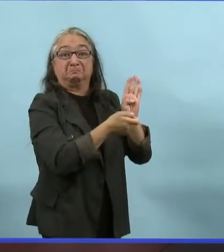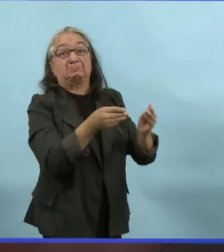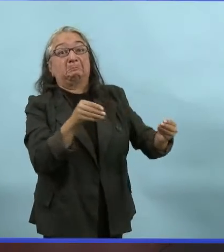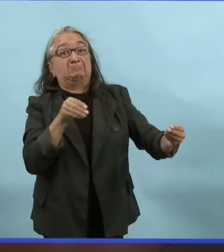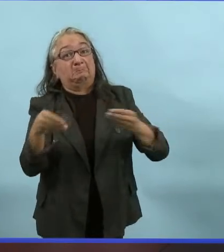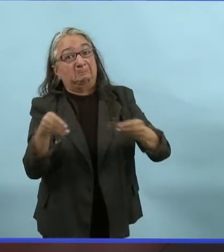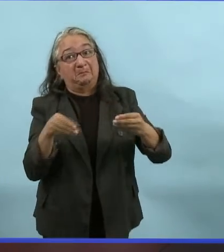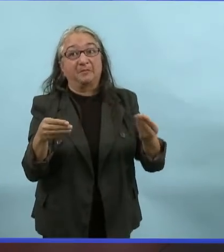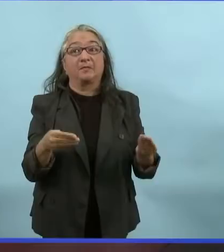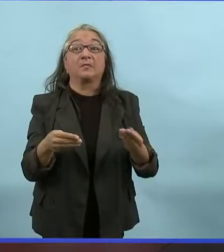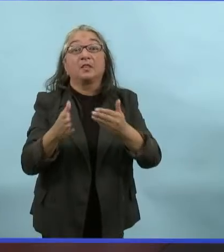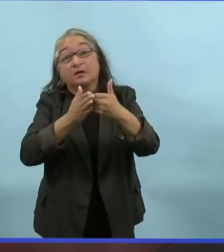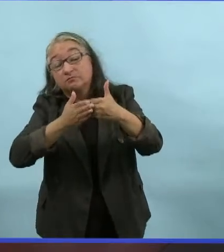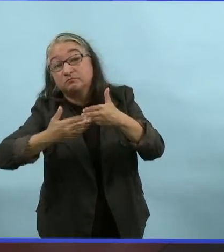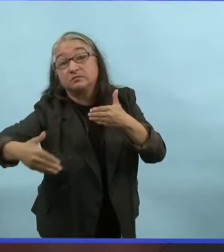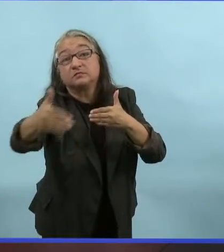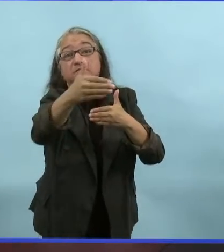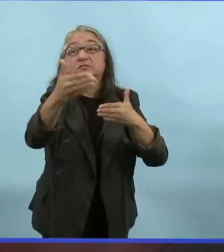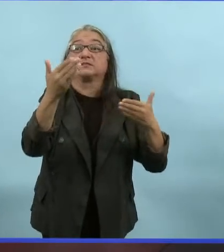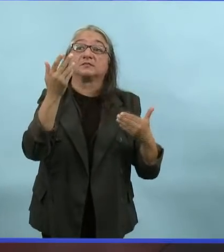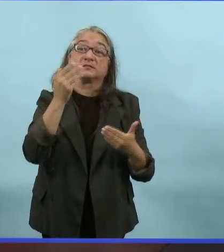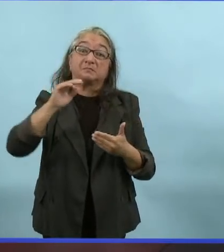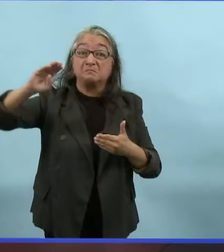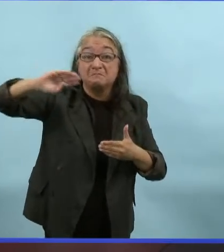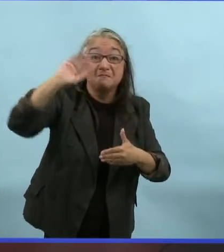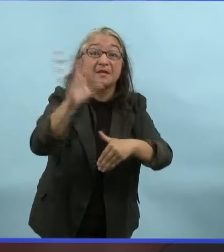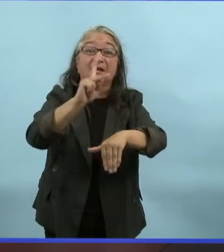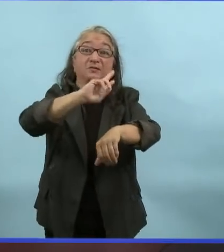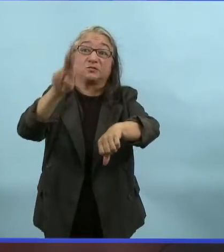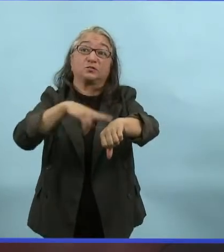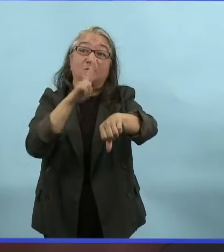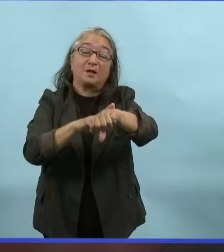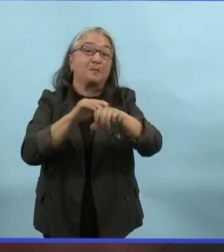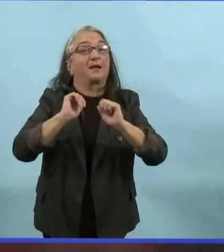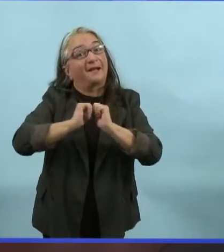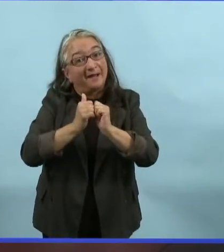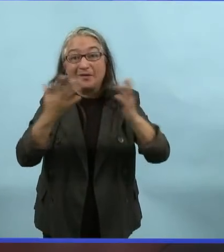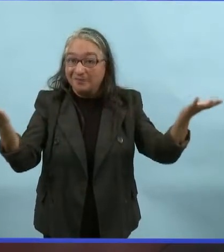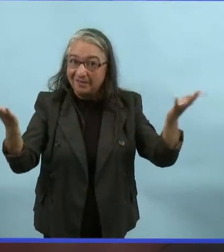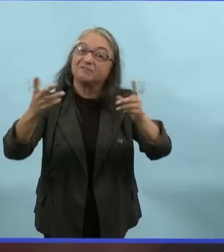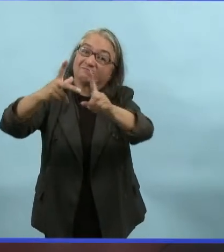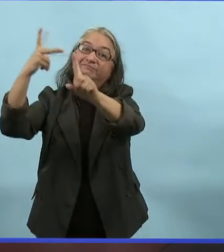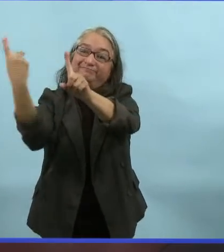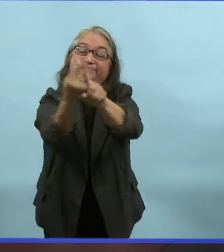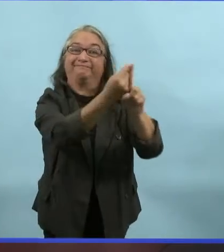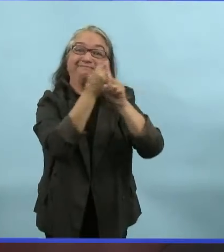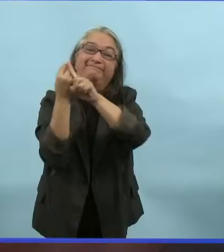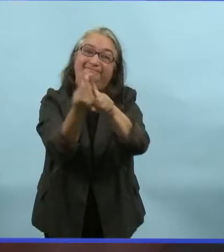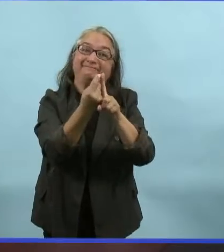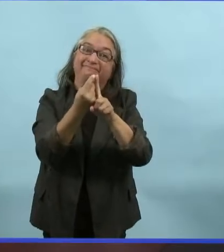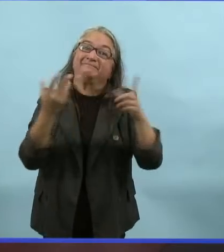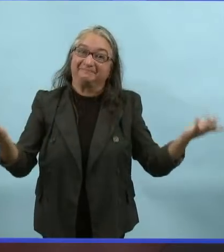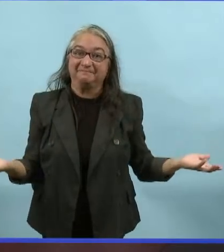Manitoba to this you know Manitoba where we we don't have Manitobans pitted against Manitobans